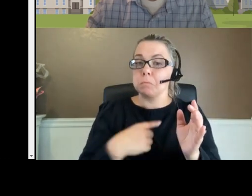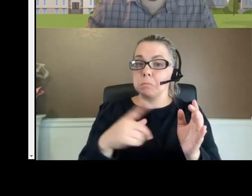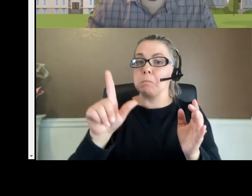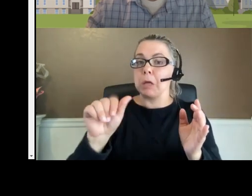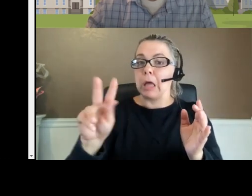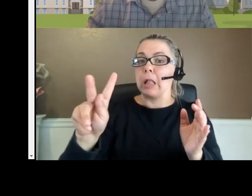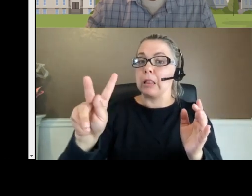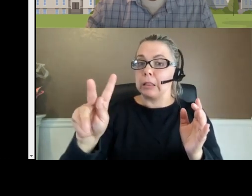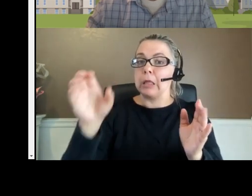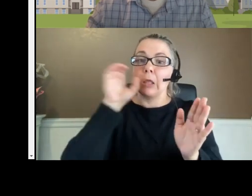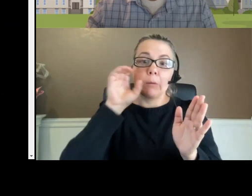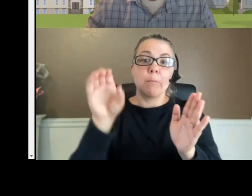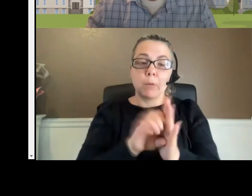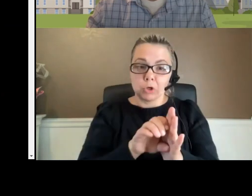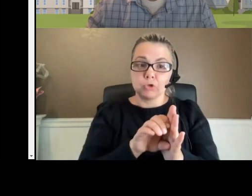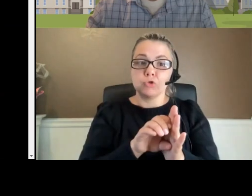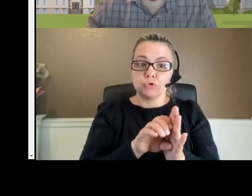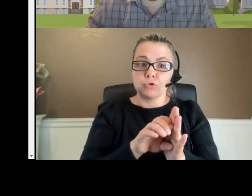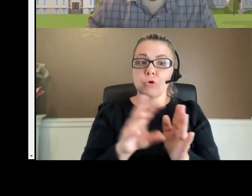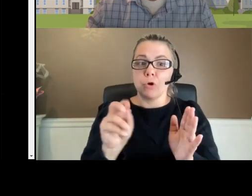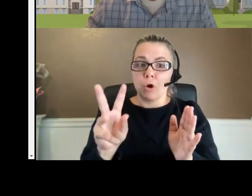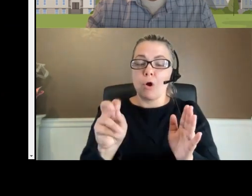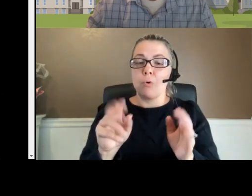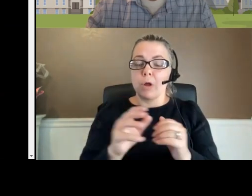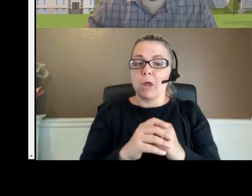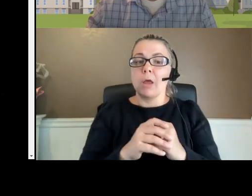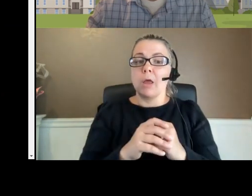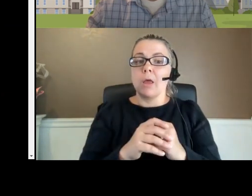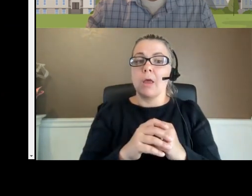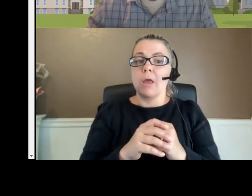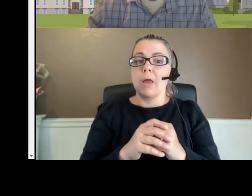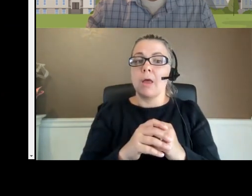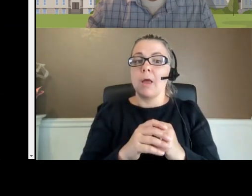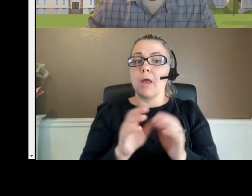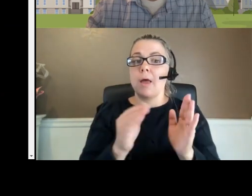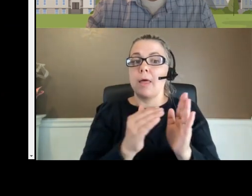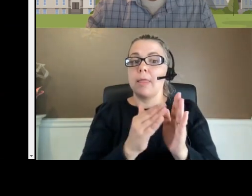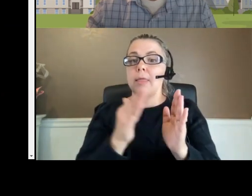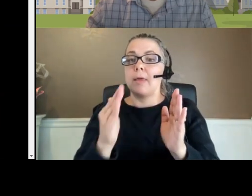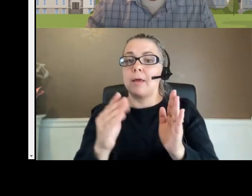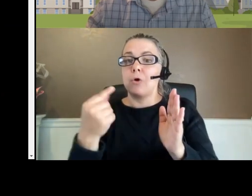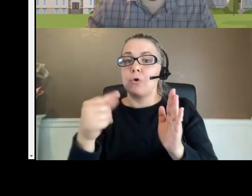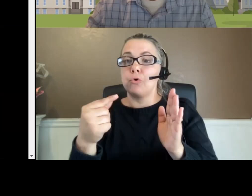not the alternative text is is accurate, and then, next to the icon in green is the alternative text,